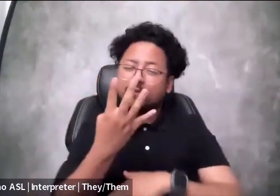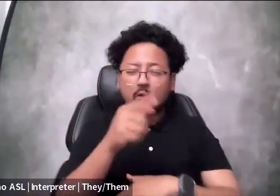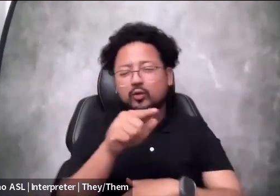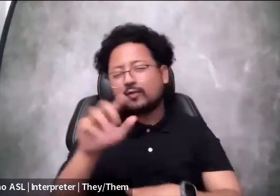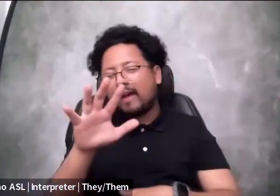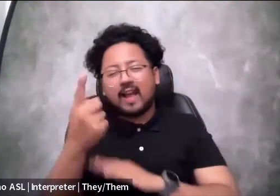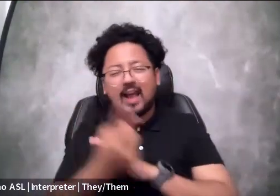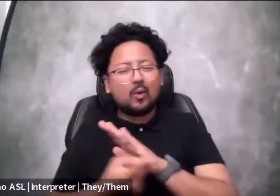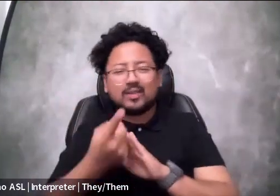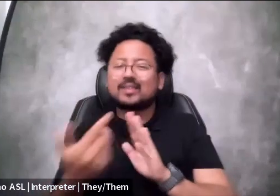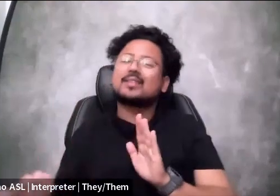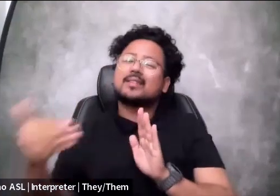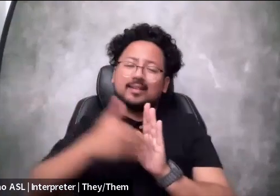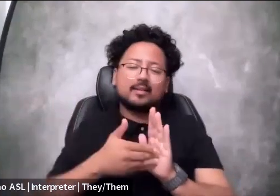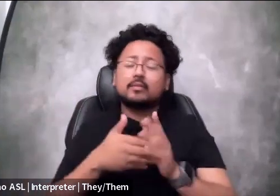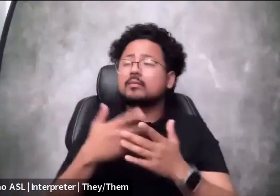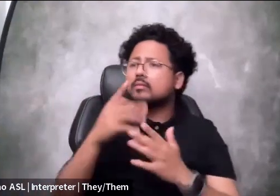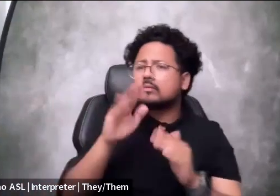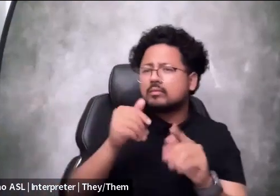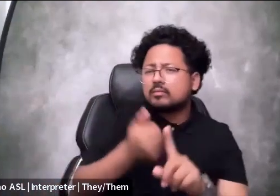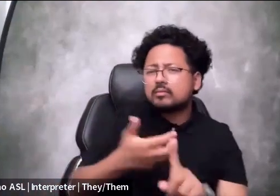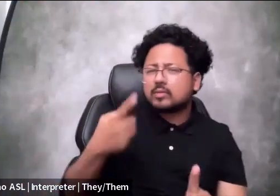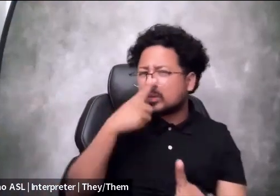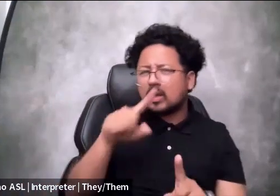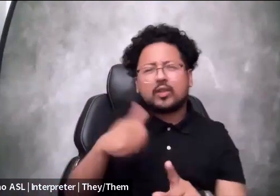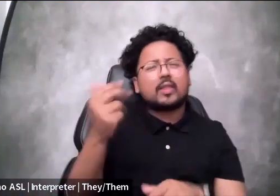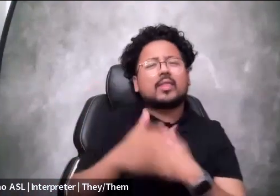What are some of your other favorite things about being Alex? The writer?